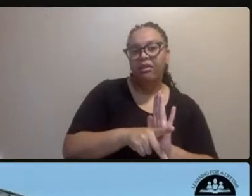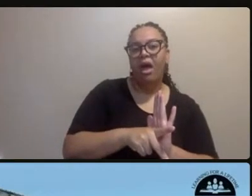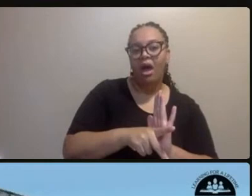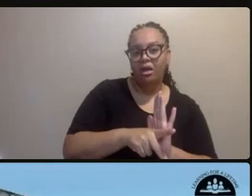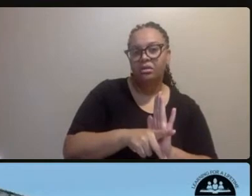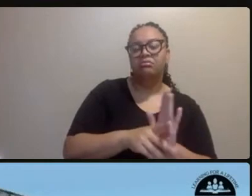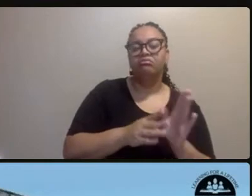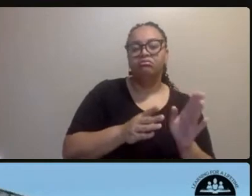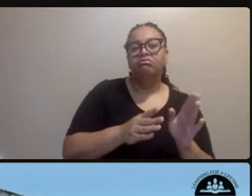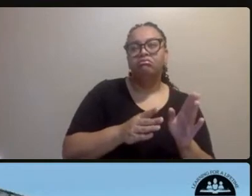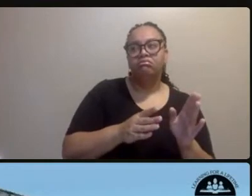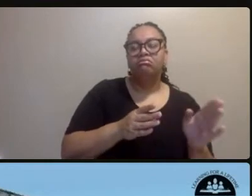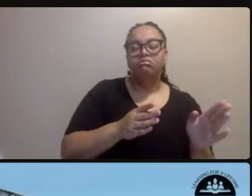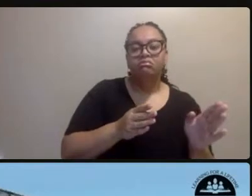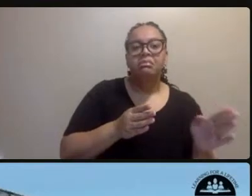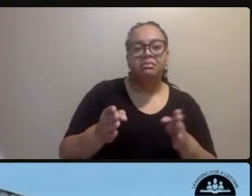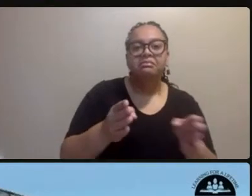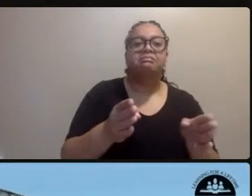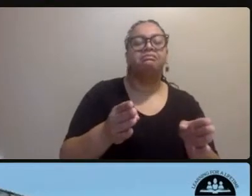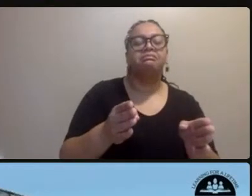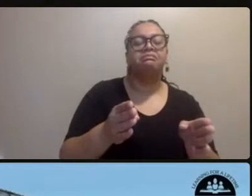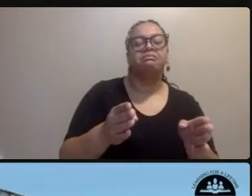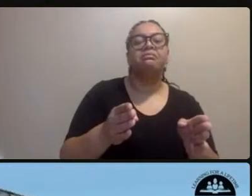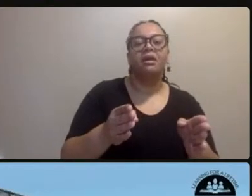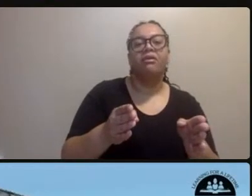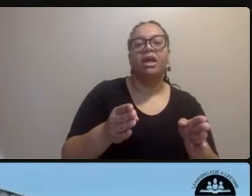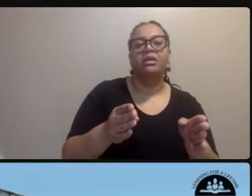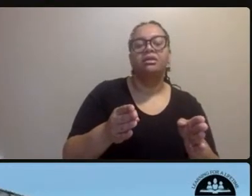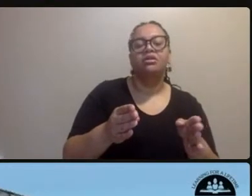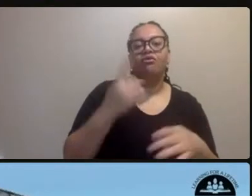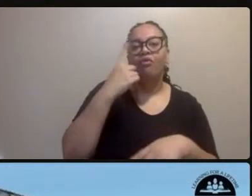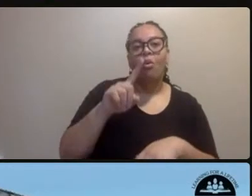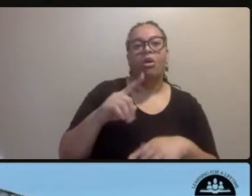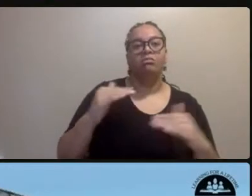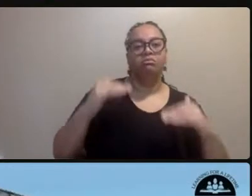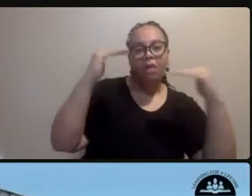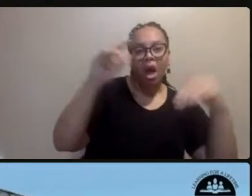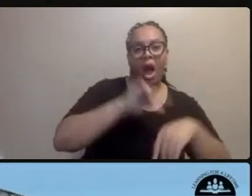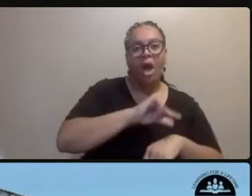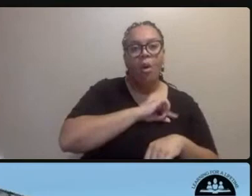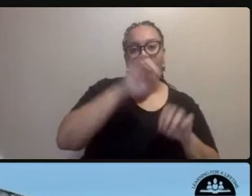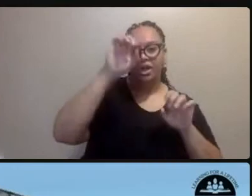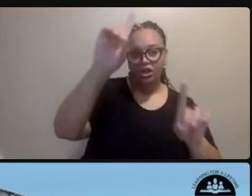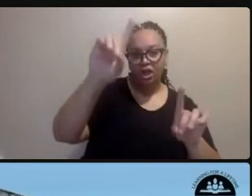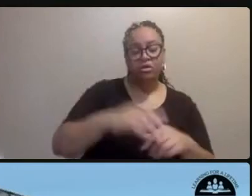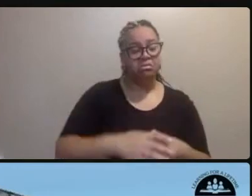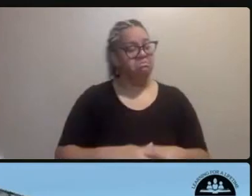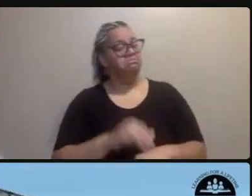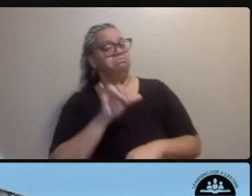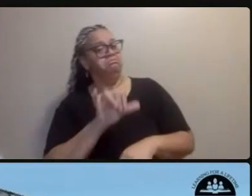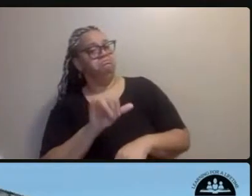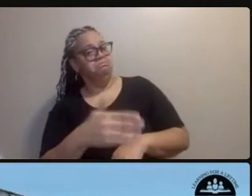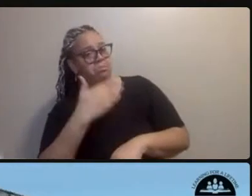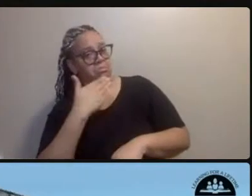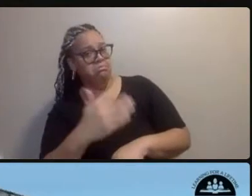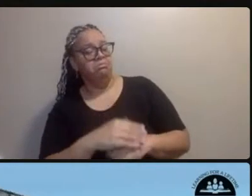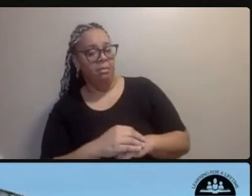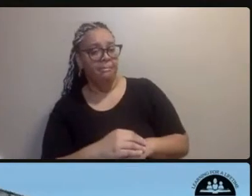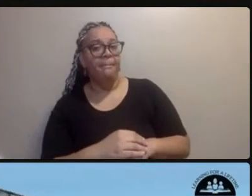HOW WOULD YOU DEVELOP POLICY, MITIGATE MITIGATE BIASES AND